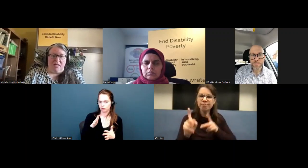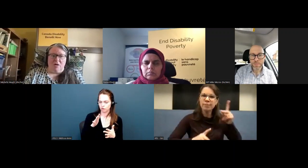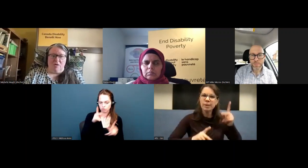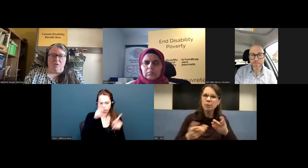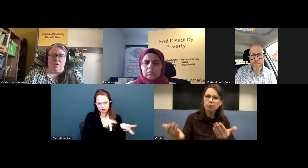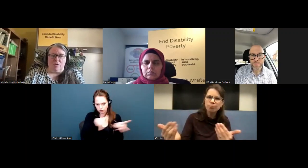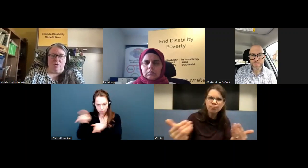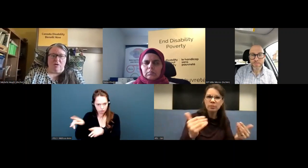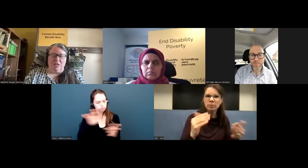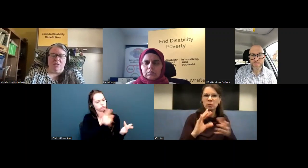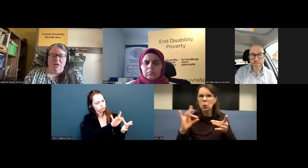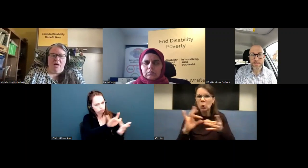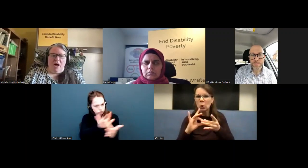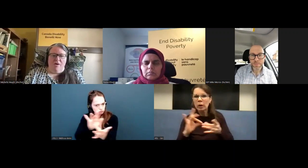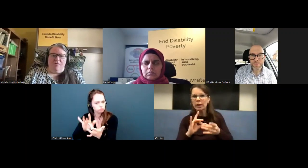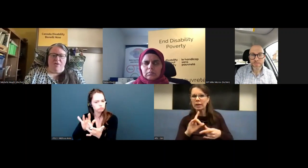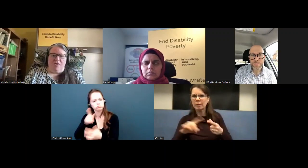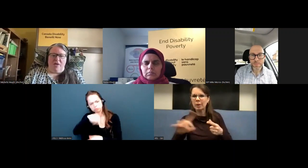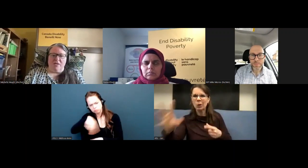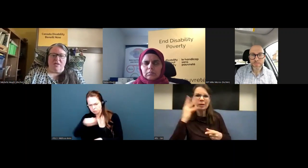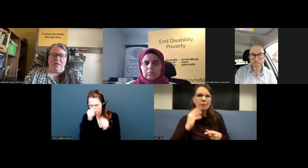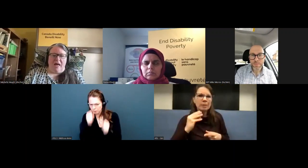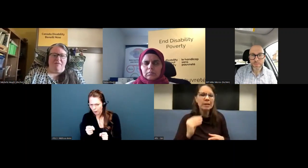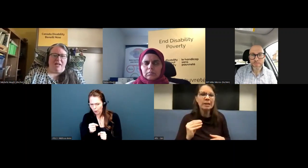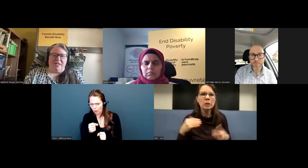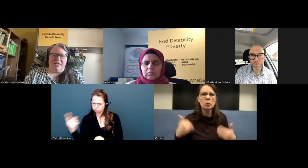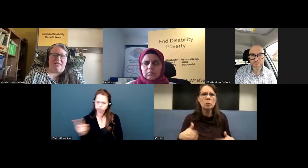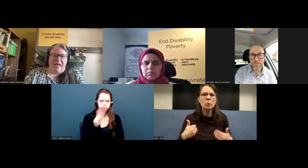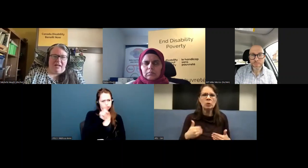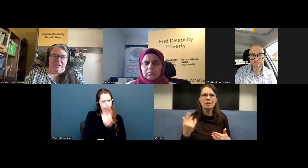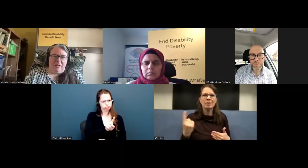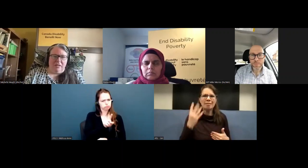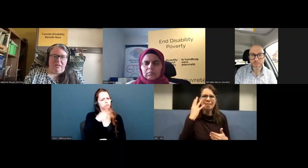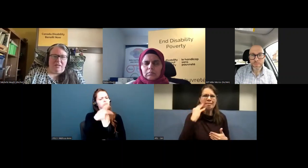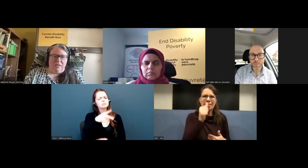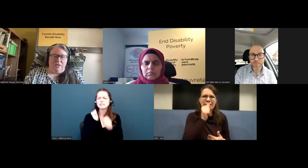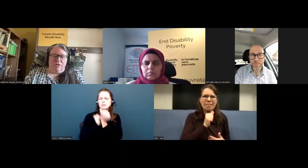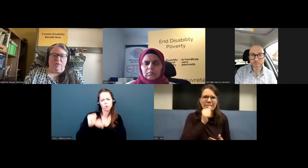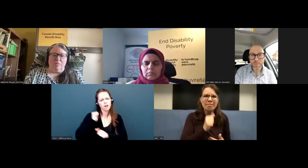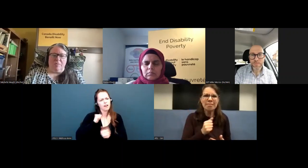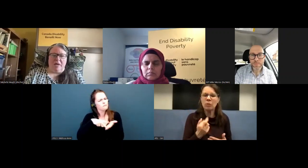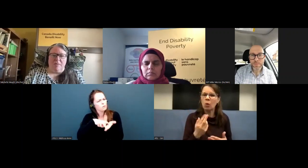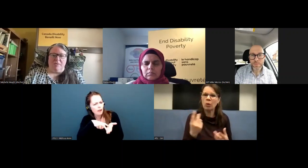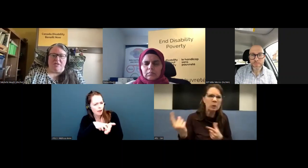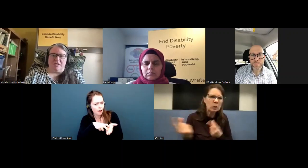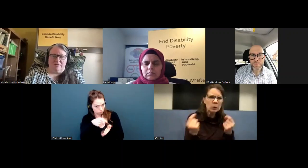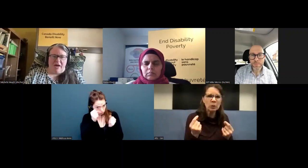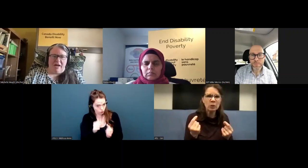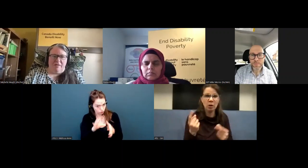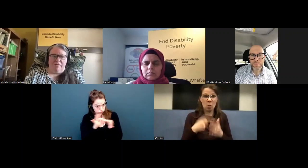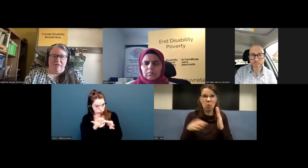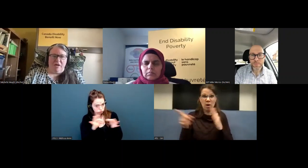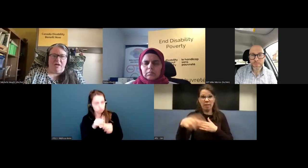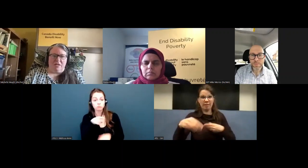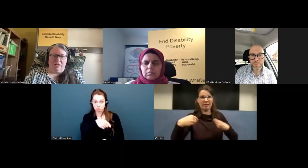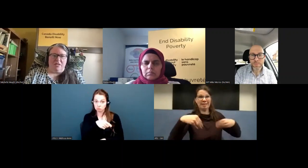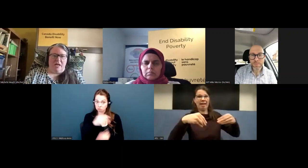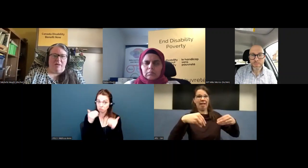THEY TOLD US STORIES OF THE THINGS THEY HAVE HAD TO SELL TO BE ABLE TO SURVIVE AS A DISABLED